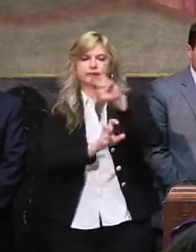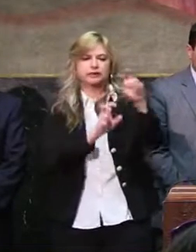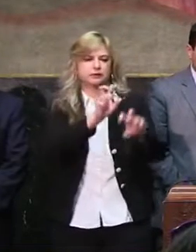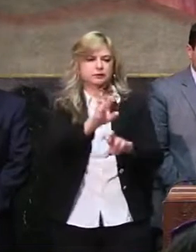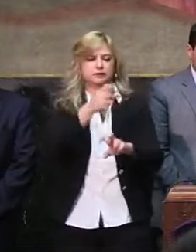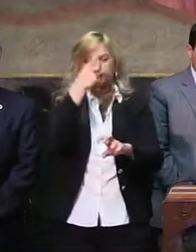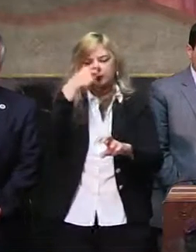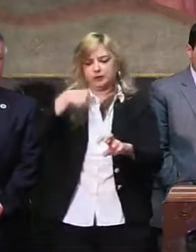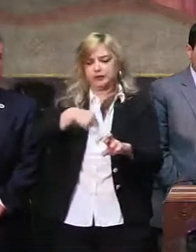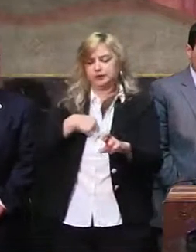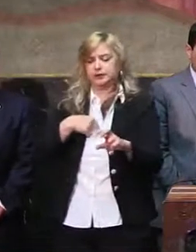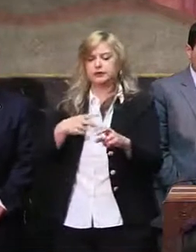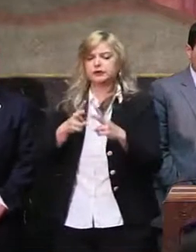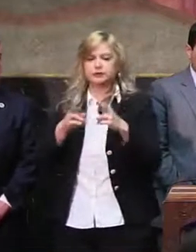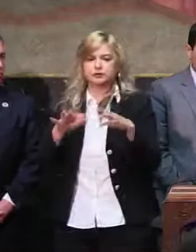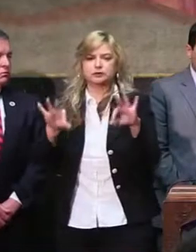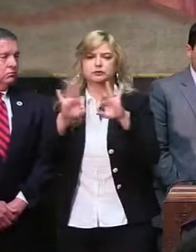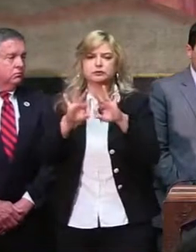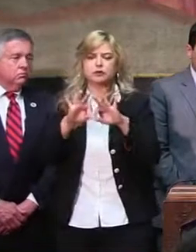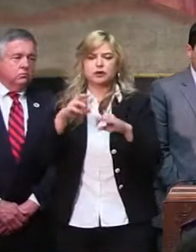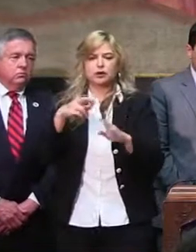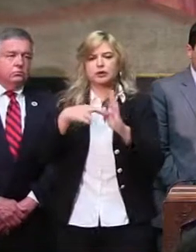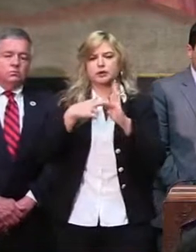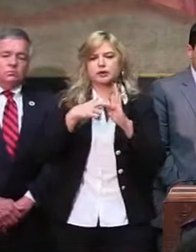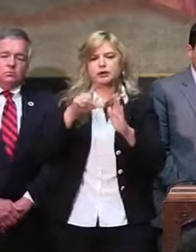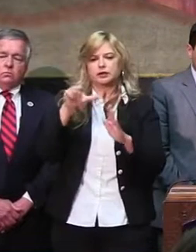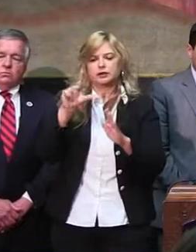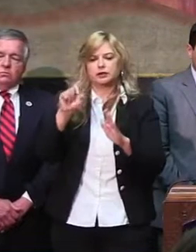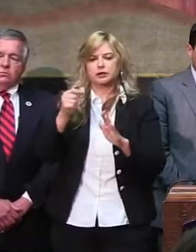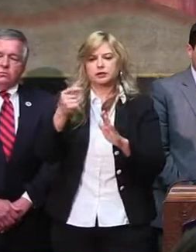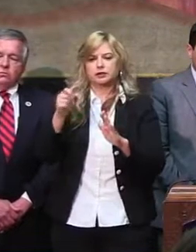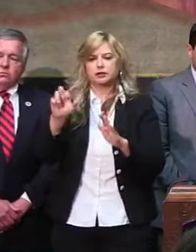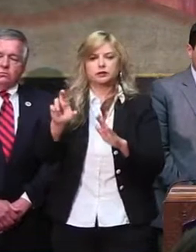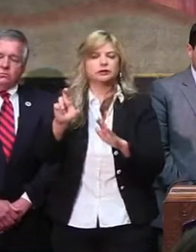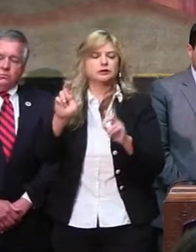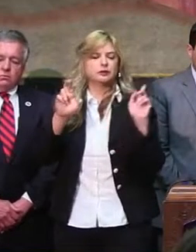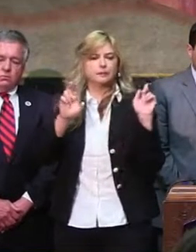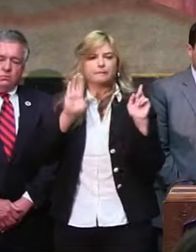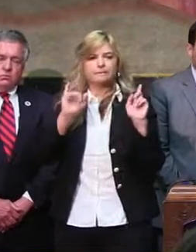critical and representative [name] bill that we'll be working on this week and you